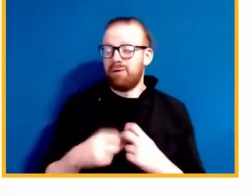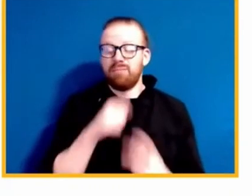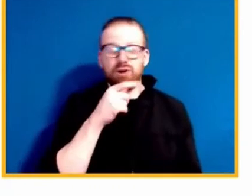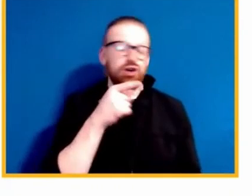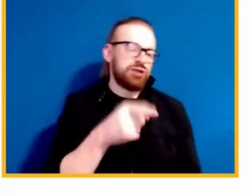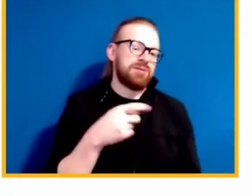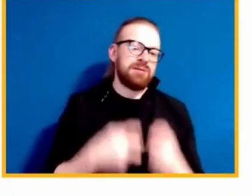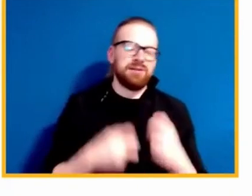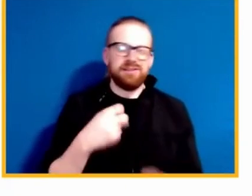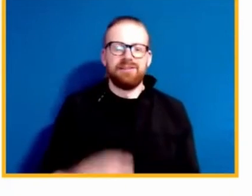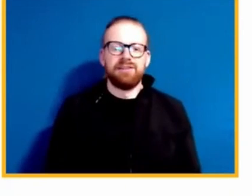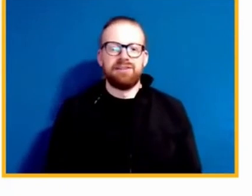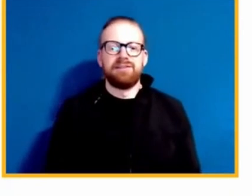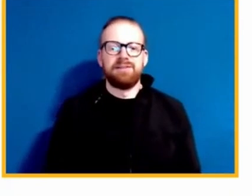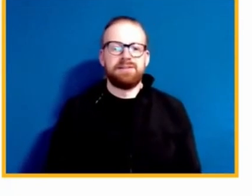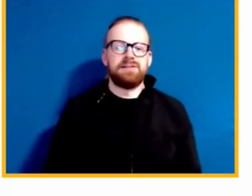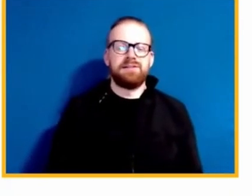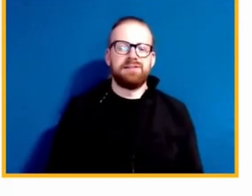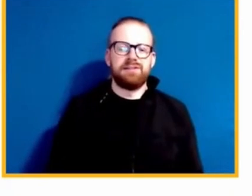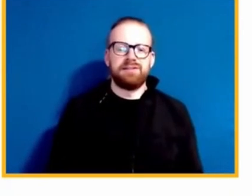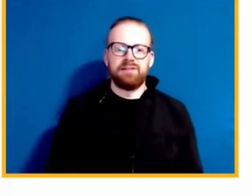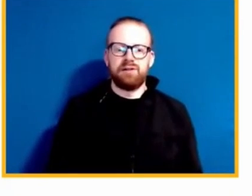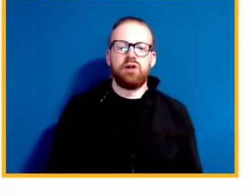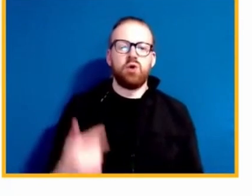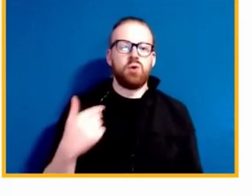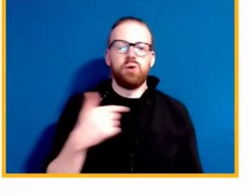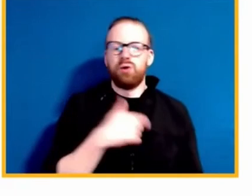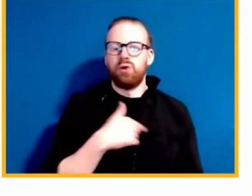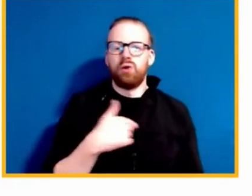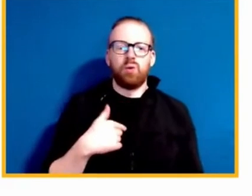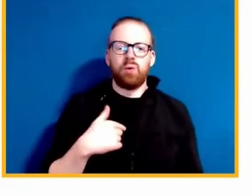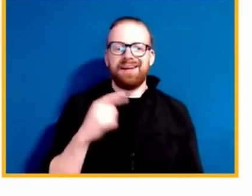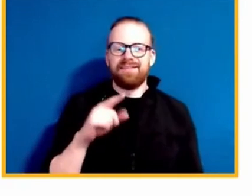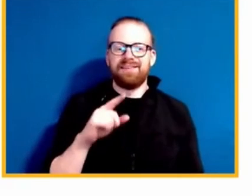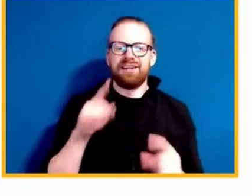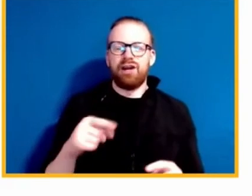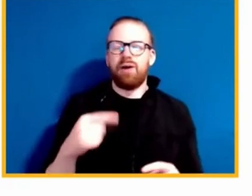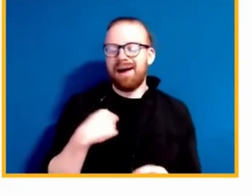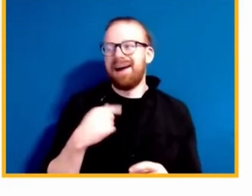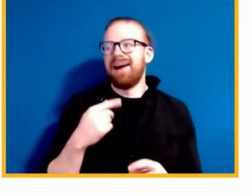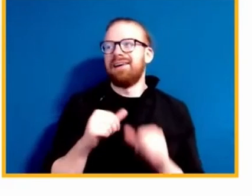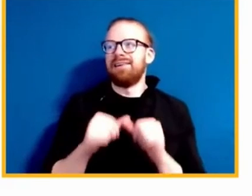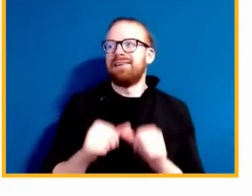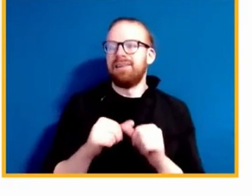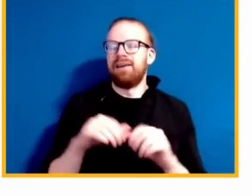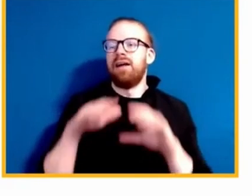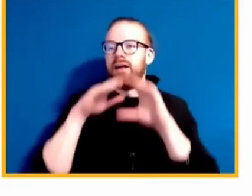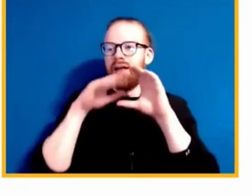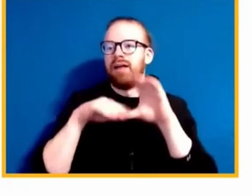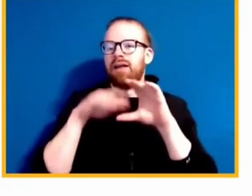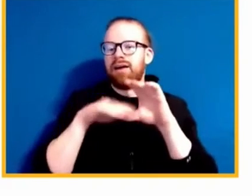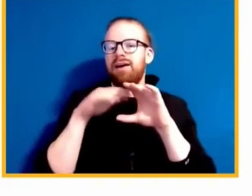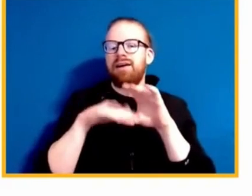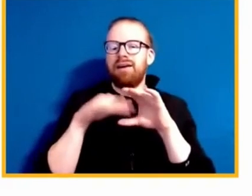But, you know what the problem is? The problem is that we're not getting to our dancers yet, because I keep on talking. I probably need to stop talking and get to